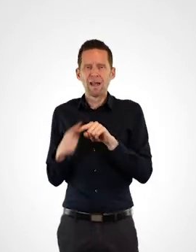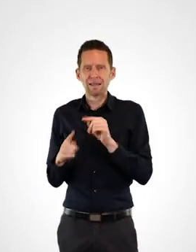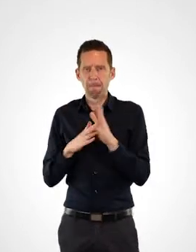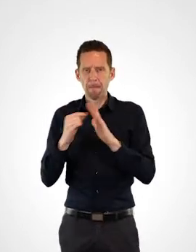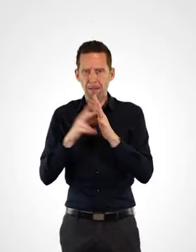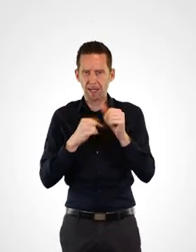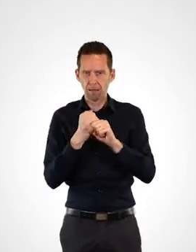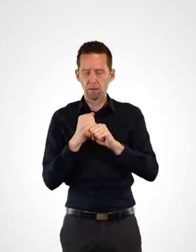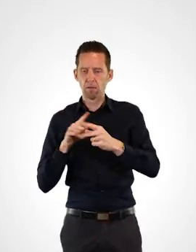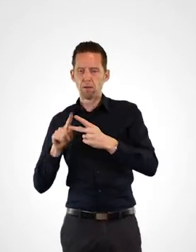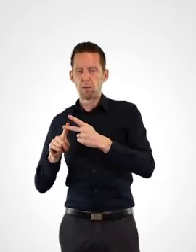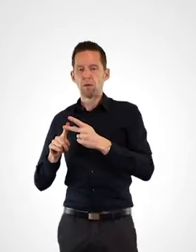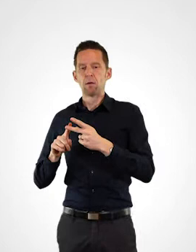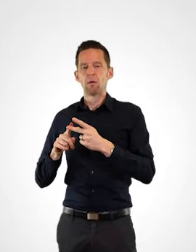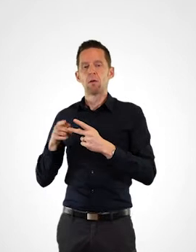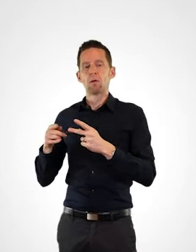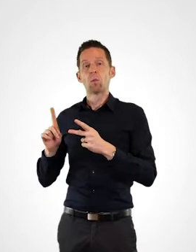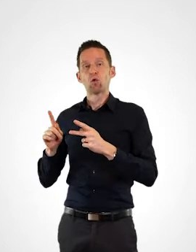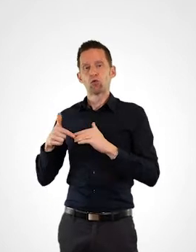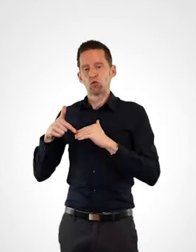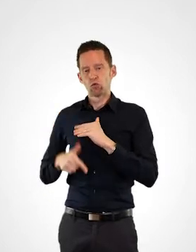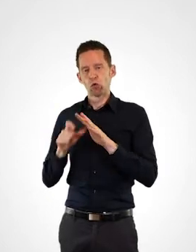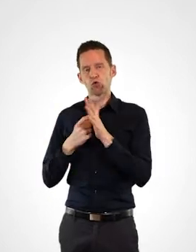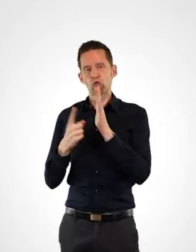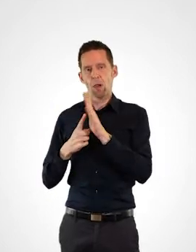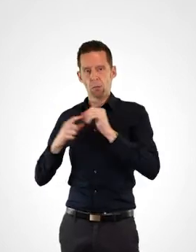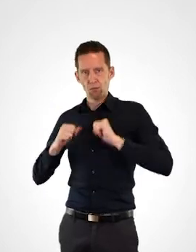and the extension activities that we call drill and practice.